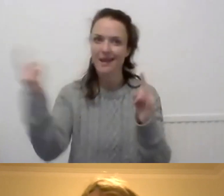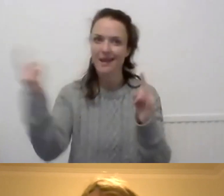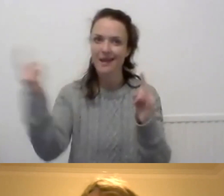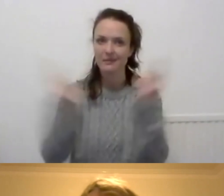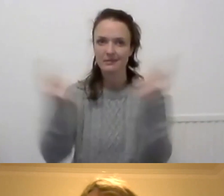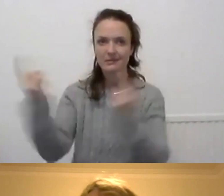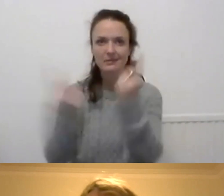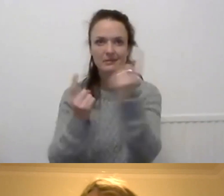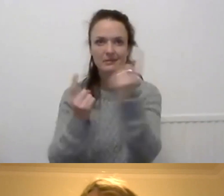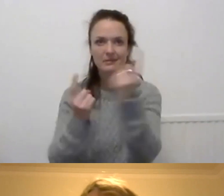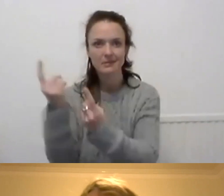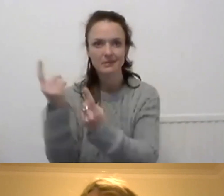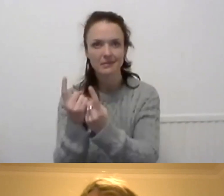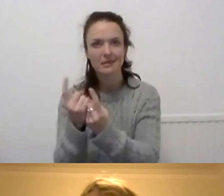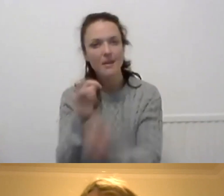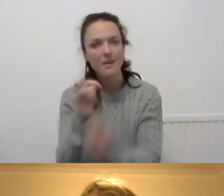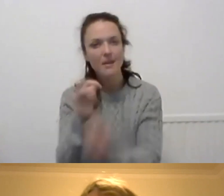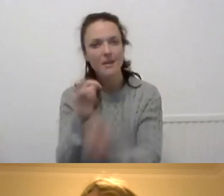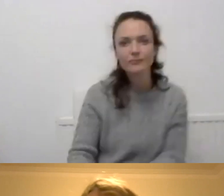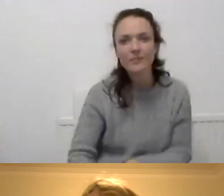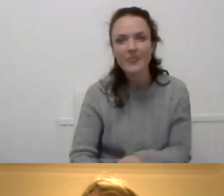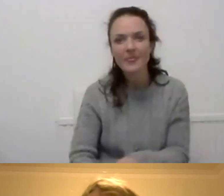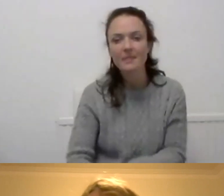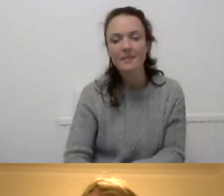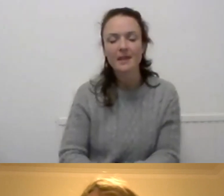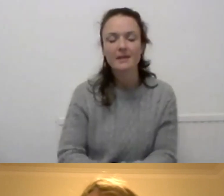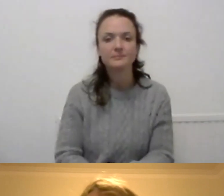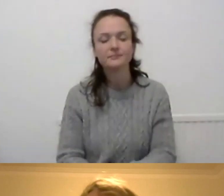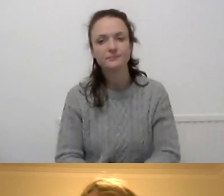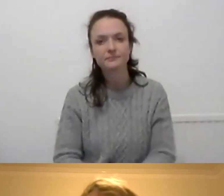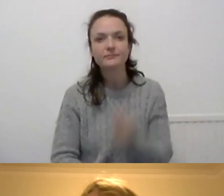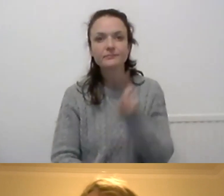was quite difficult to move. It's quite fragile. Now we've got the Oxford AstraZeneca vaccine,